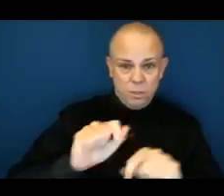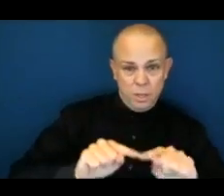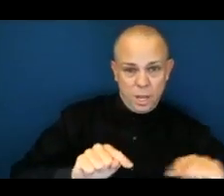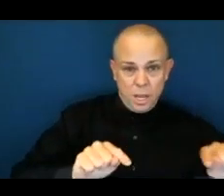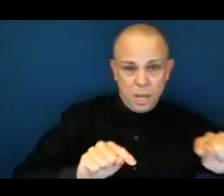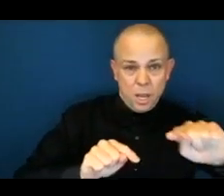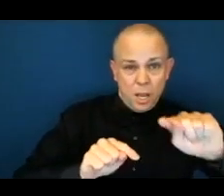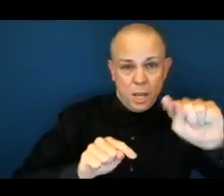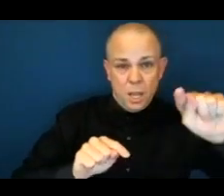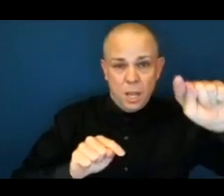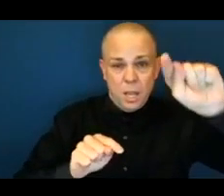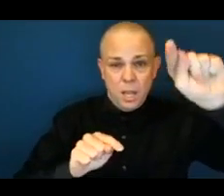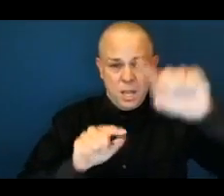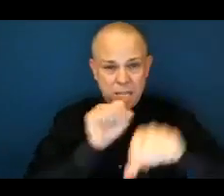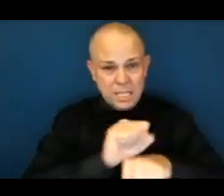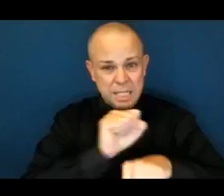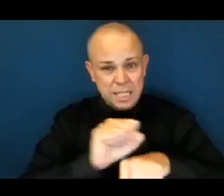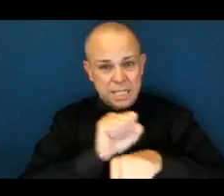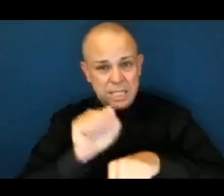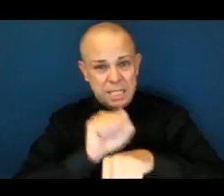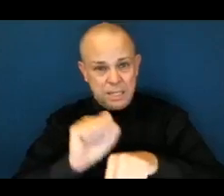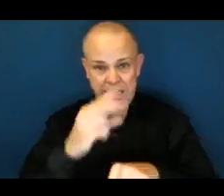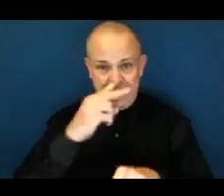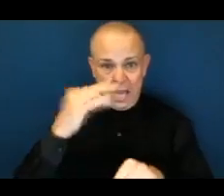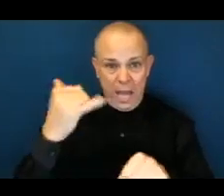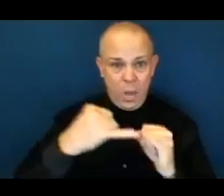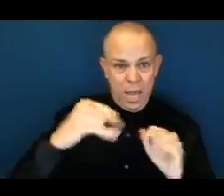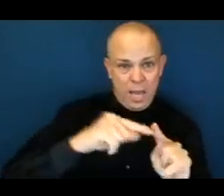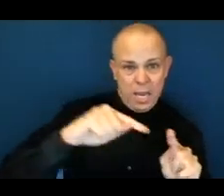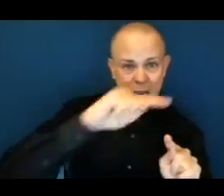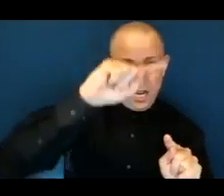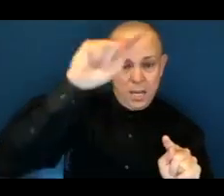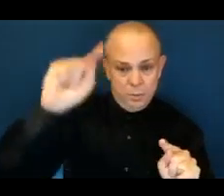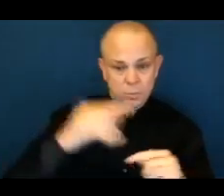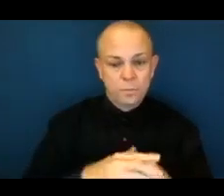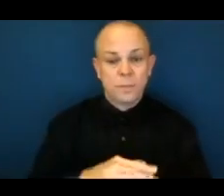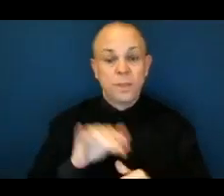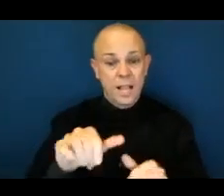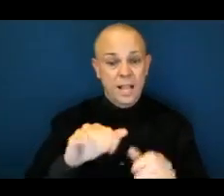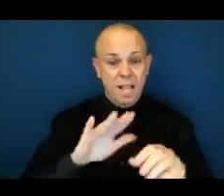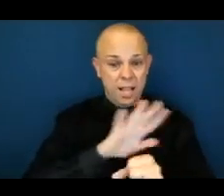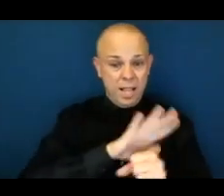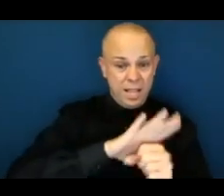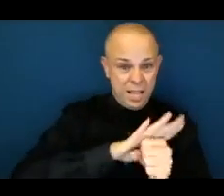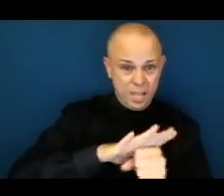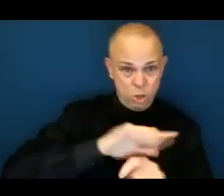area and then included down to that so all of that hand line, dozer line, on all that stuff